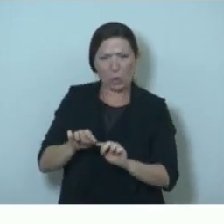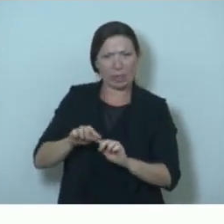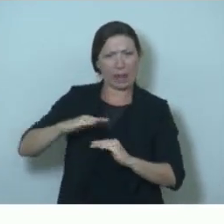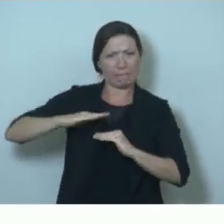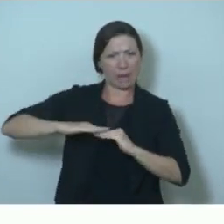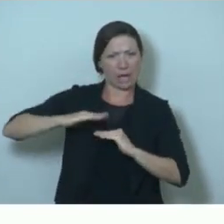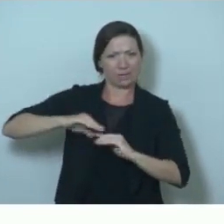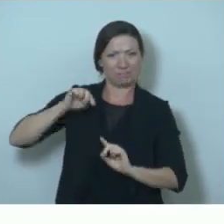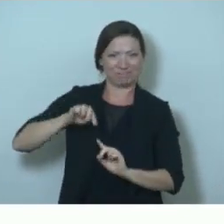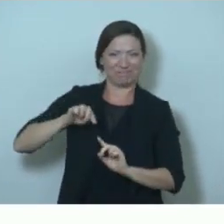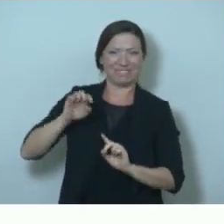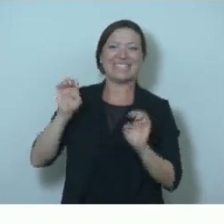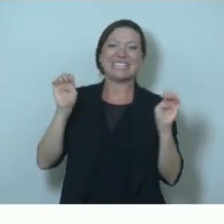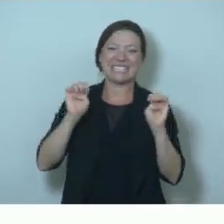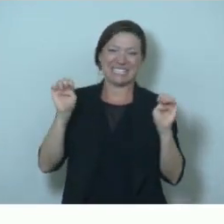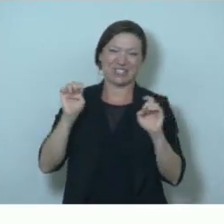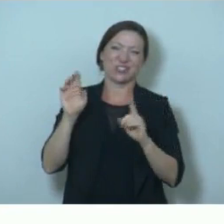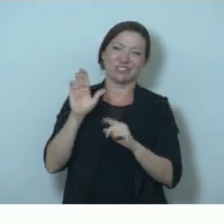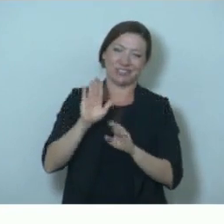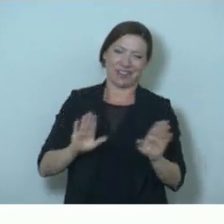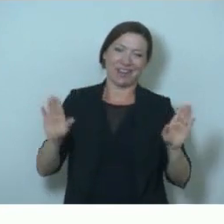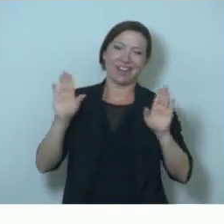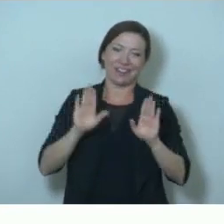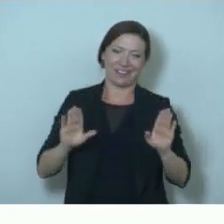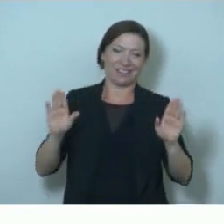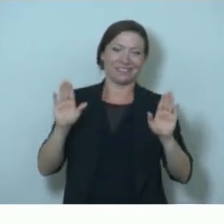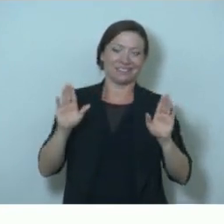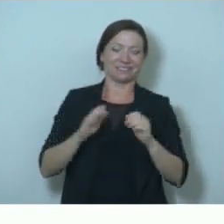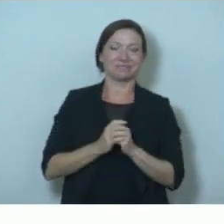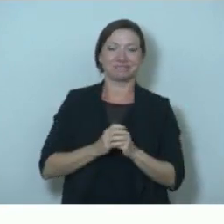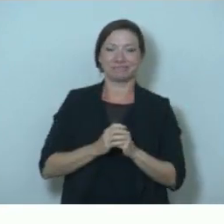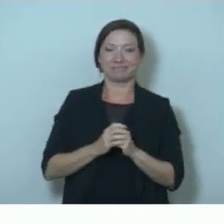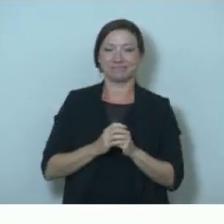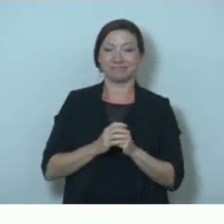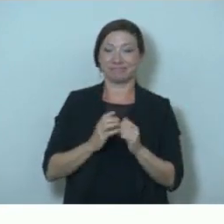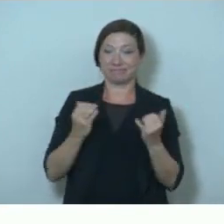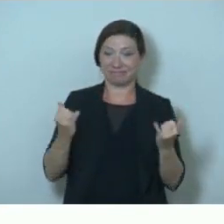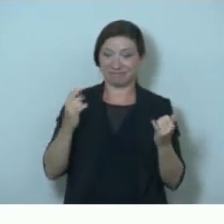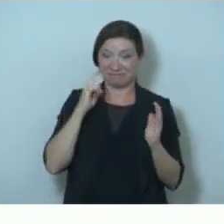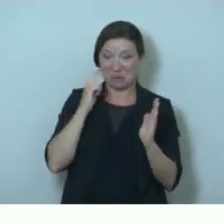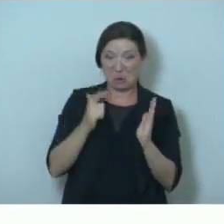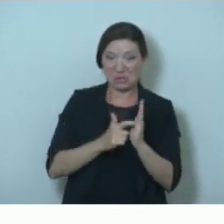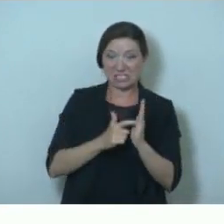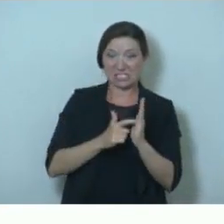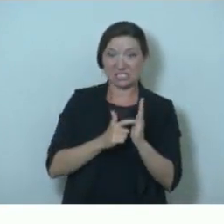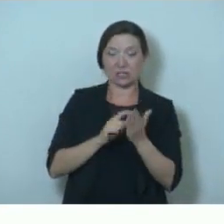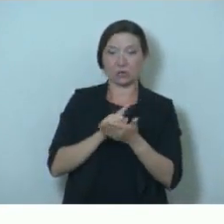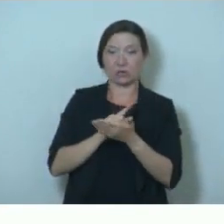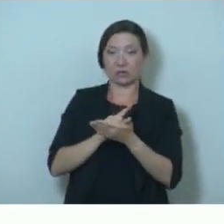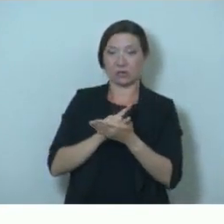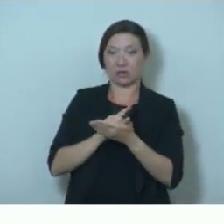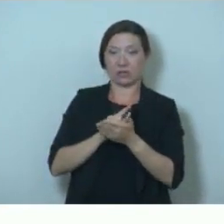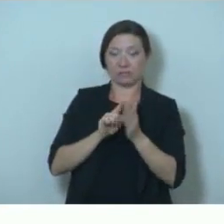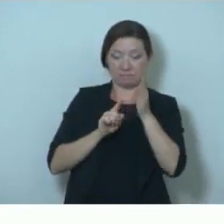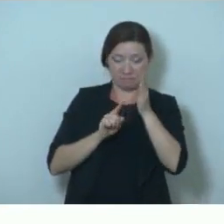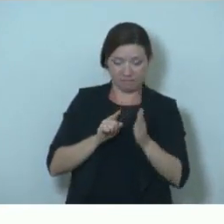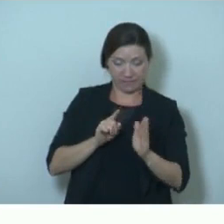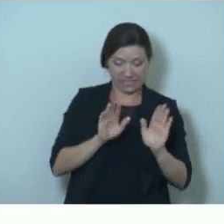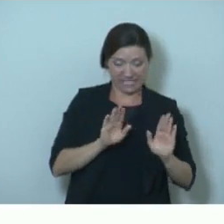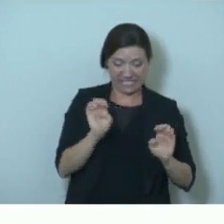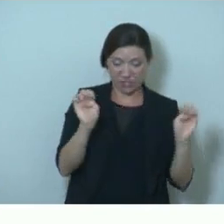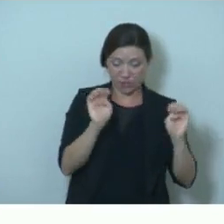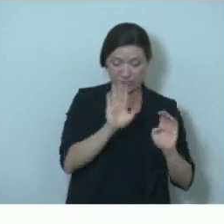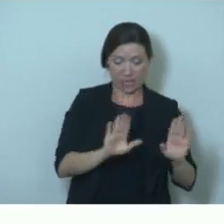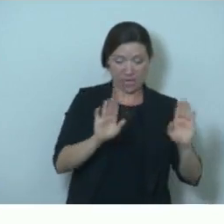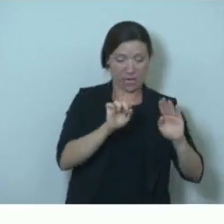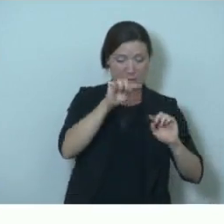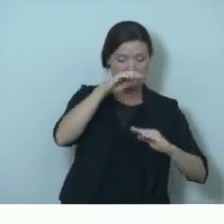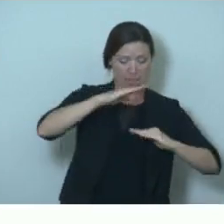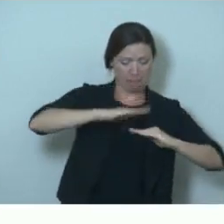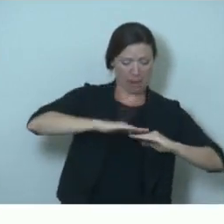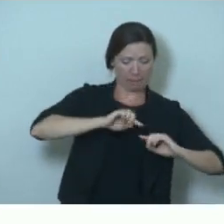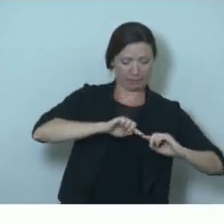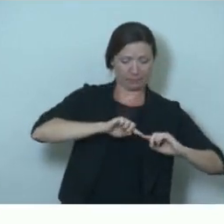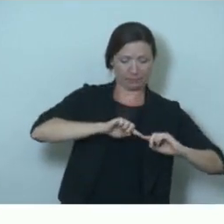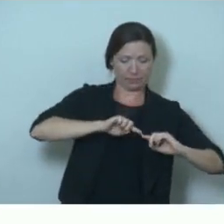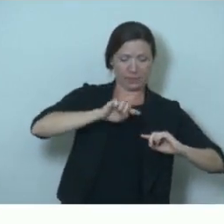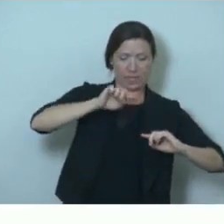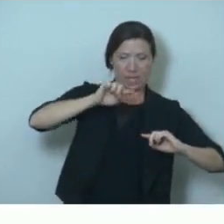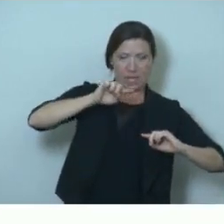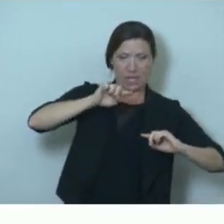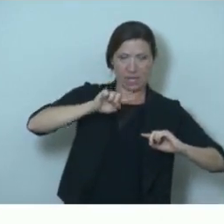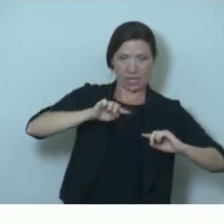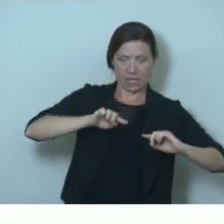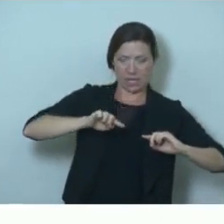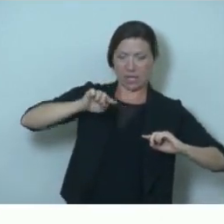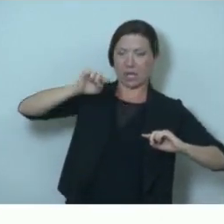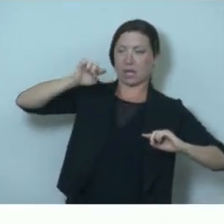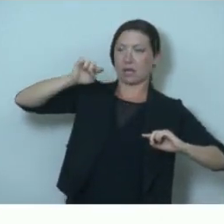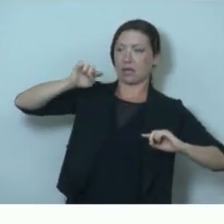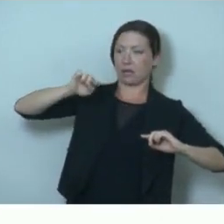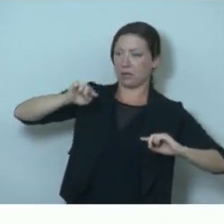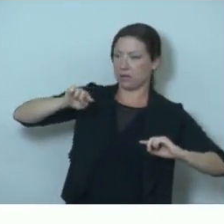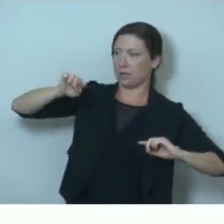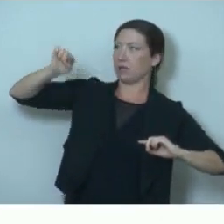TWO-THIRDS OF THE WAY ACROSS WAS EASTER SUNDAY AND THEN WHAT YOU WILL NOTICE, IN WHAT NOTICED I NOW THREE ADDITIONAL WEEKS IN A ROW AND MARKED PI THAT RED A ROWE WHERE THE AMOUNT OF TRAVEL